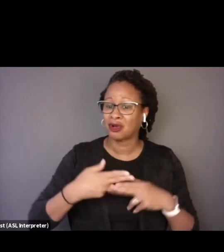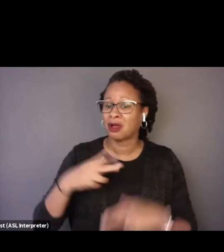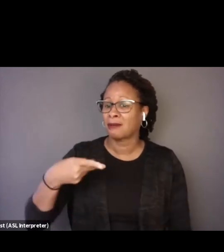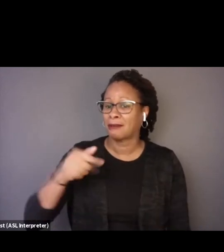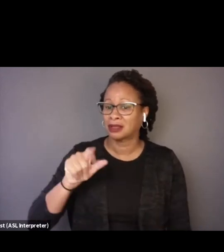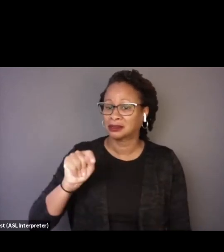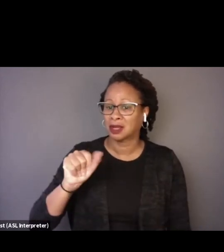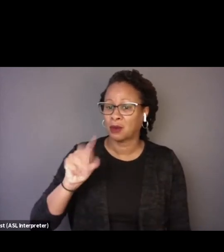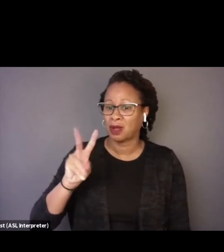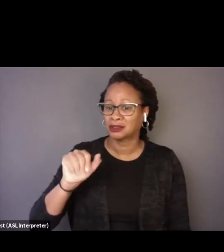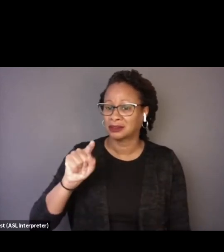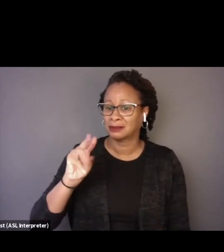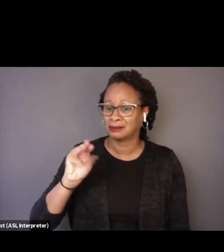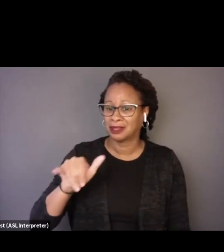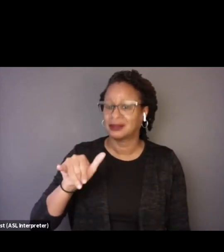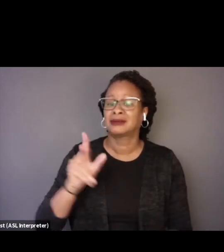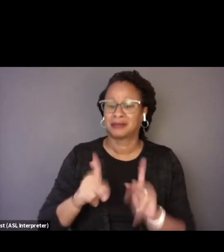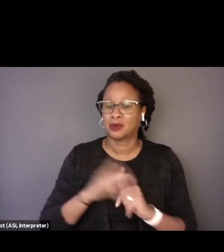who have been stewards of this land for generations.